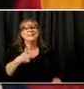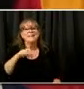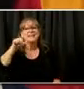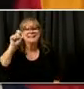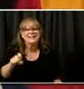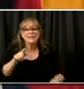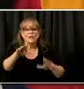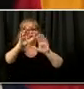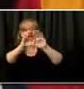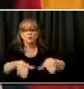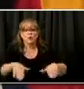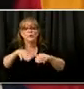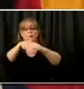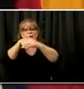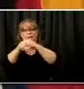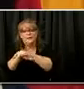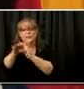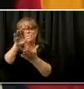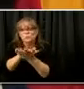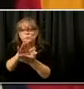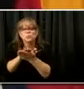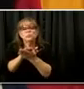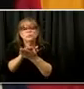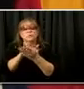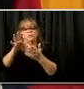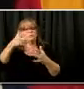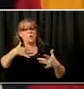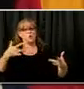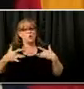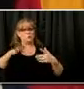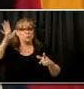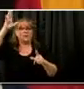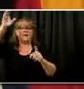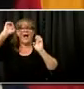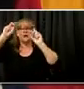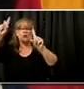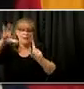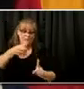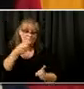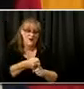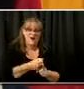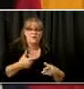youngest kids what we know is that by being in schools there are two key things that happens